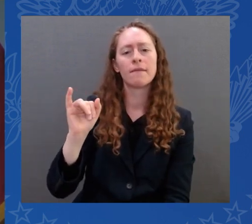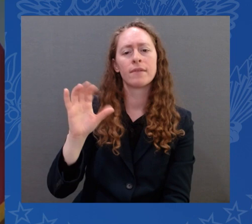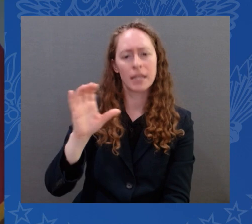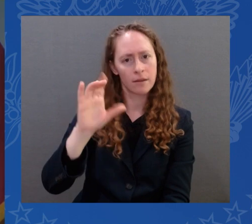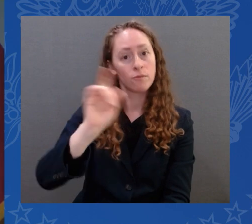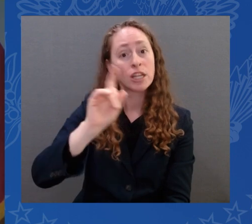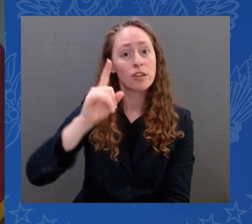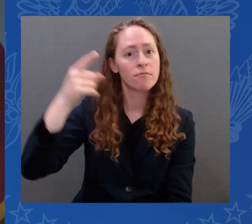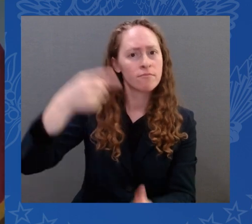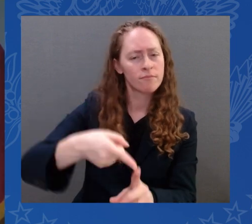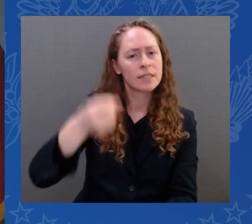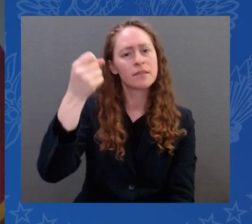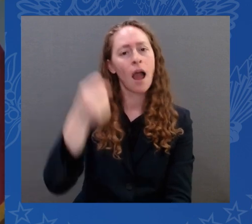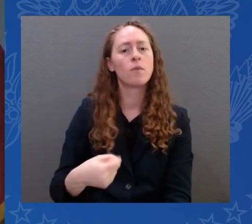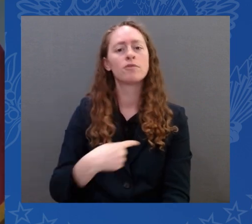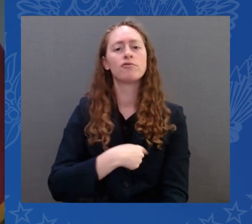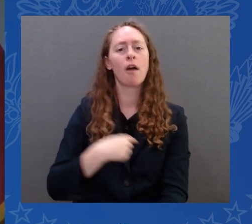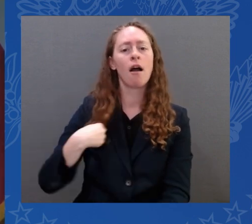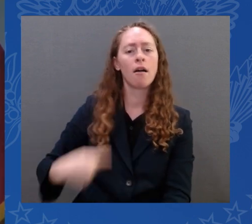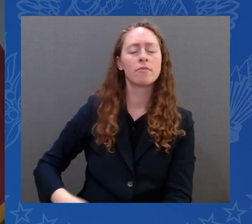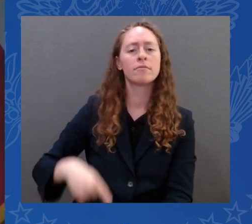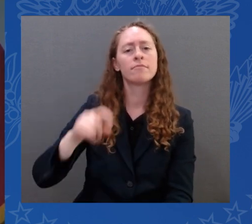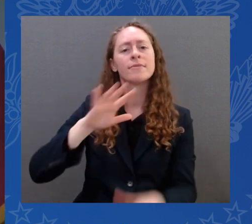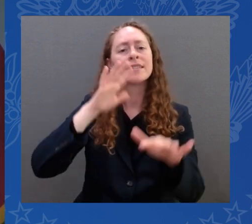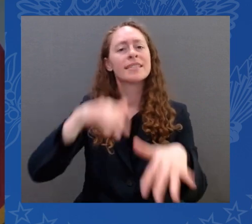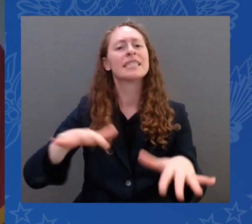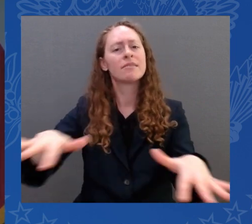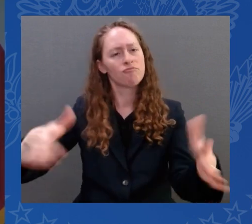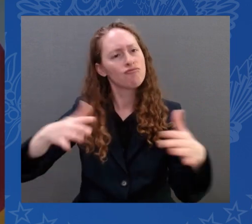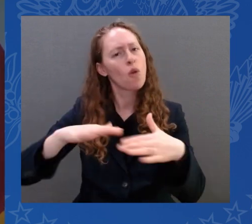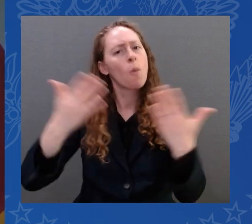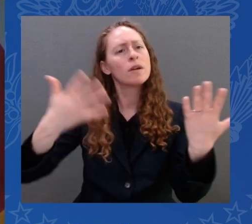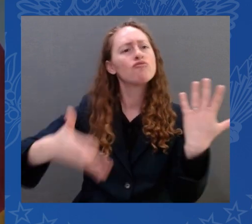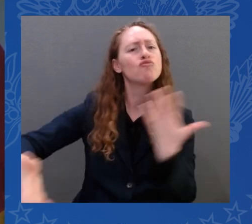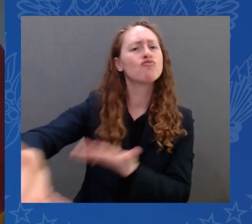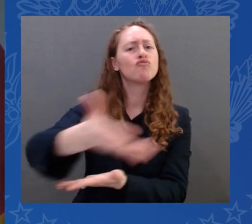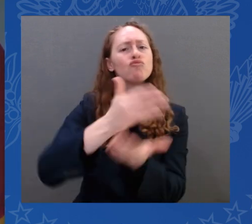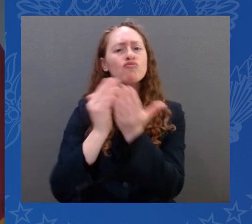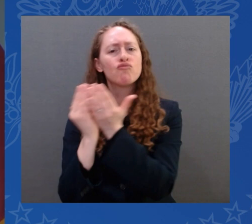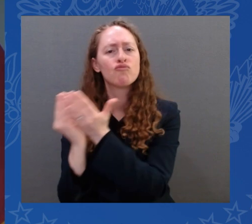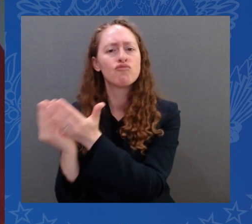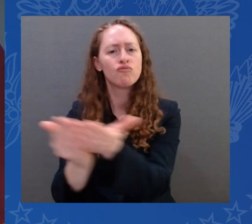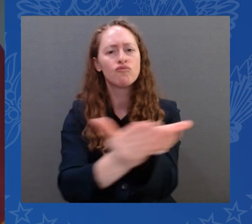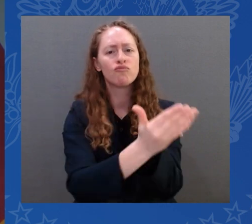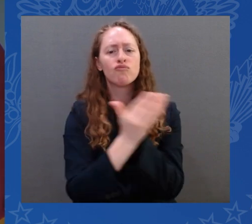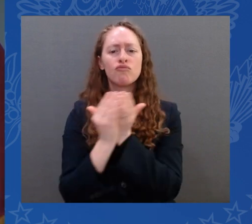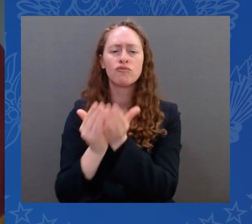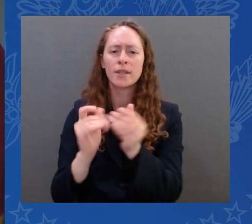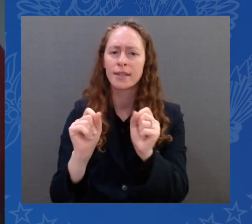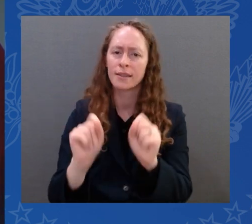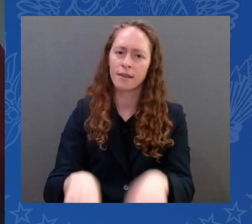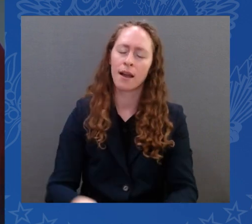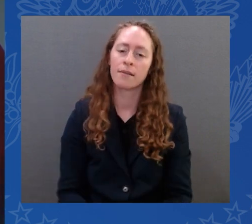These longstanding, basic maritime principles are the bedrock of a global economy and global stability.